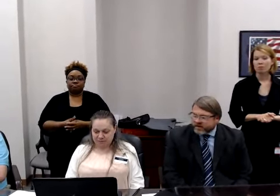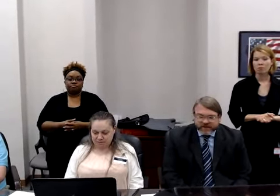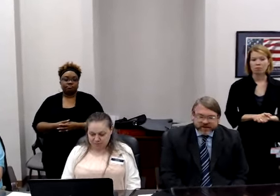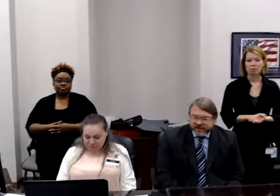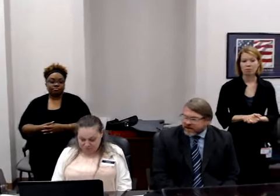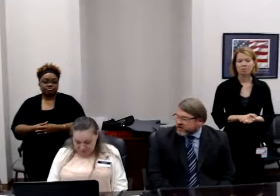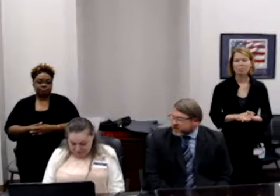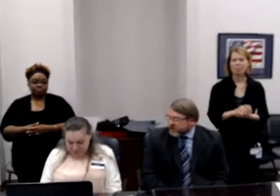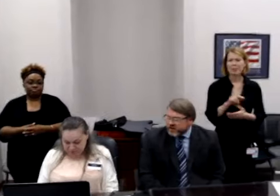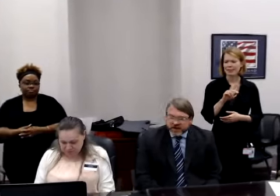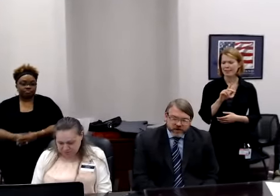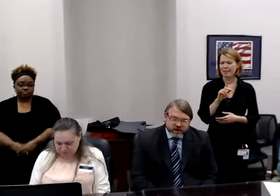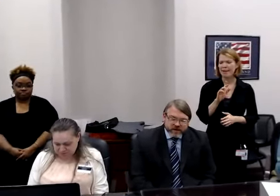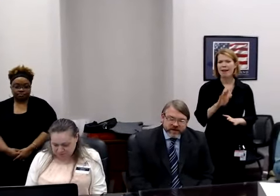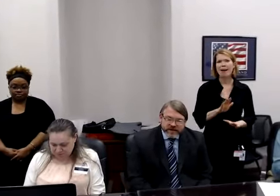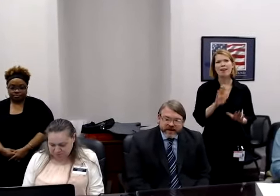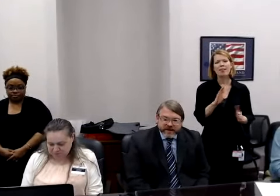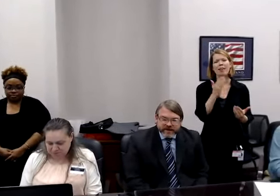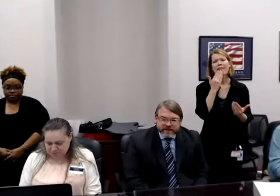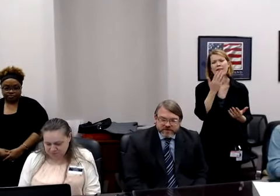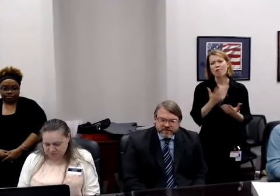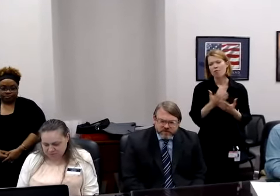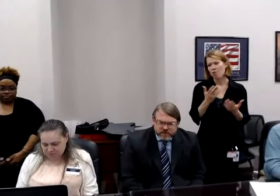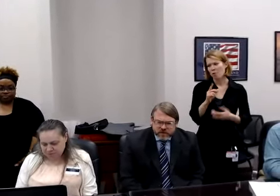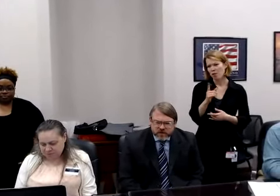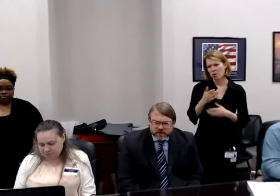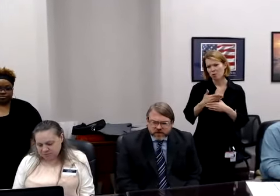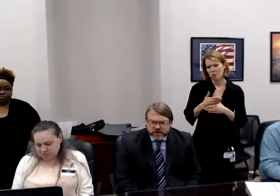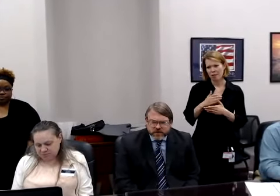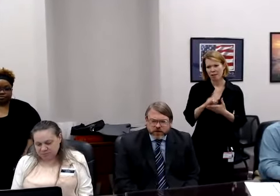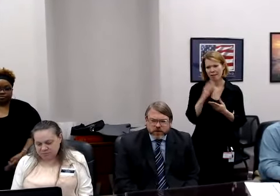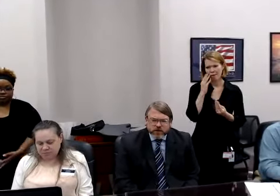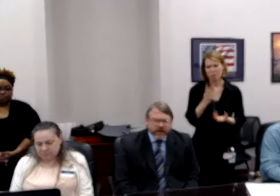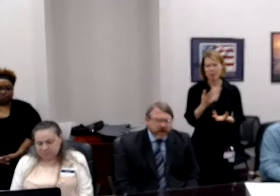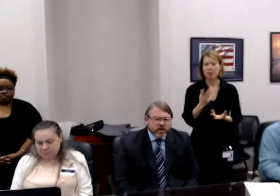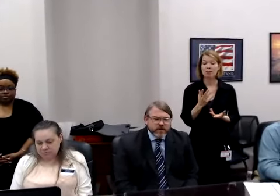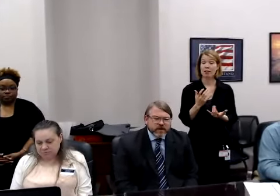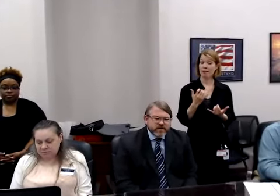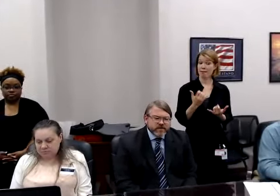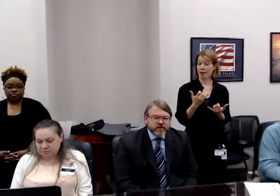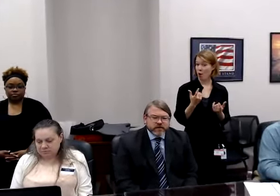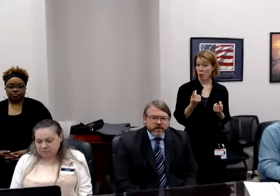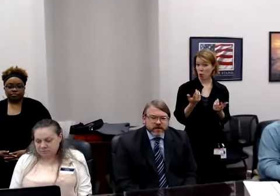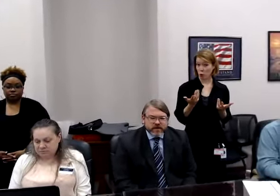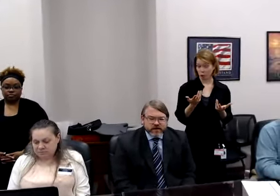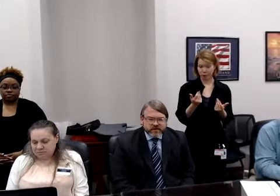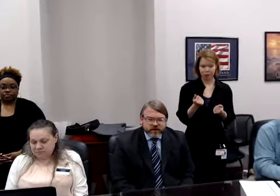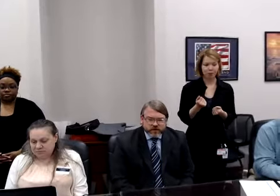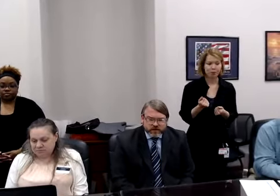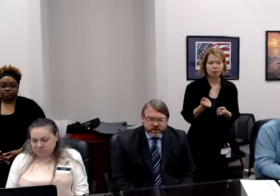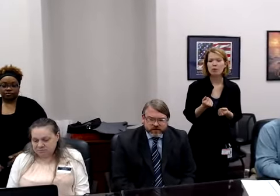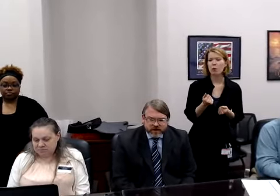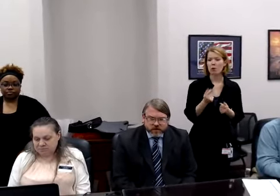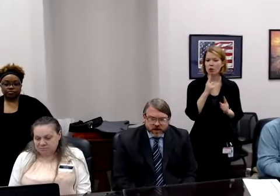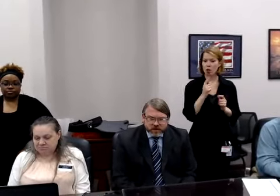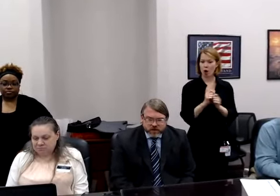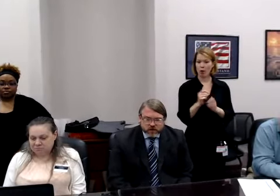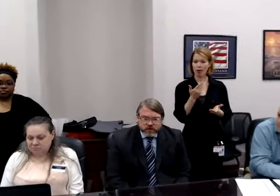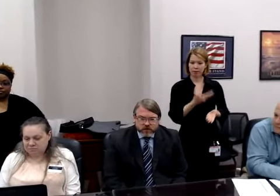Excellent, thank you so much, Shelbi. So, now what we would like to do is talk with Zach Manifold,